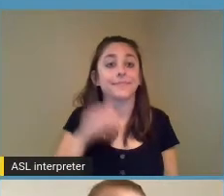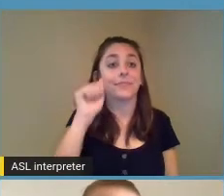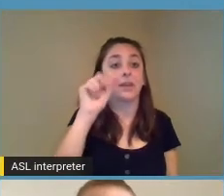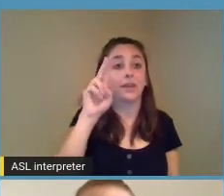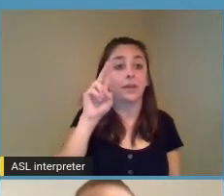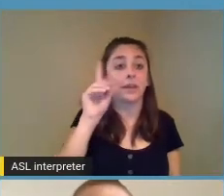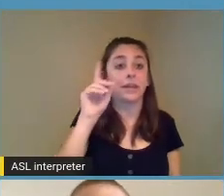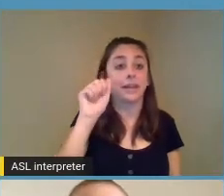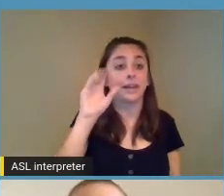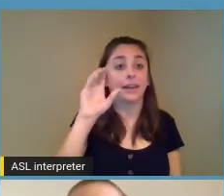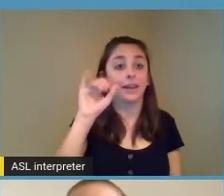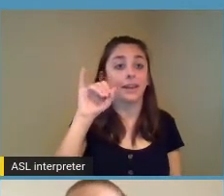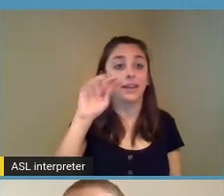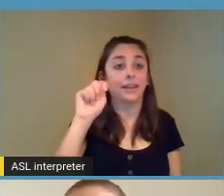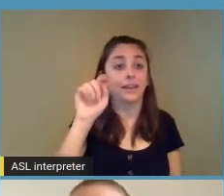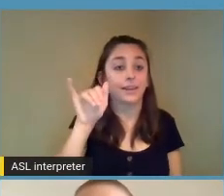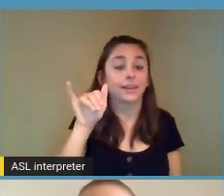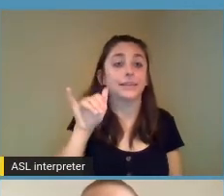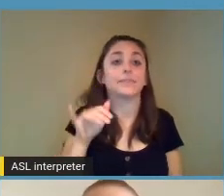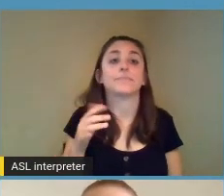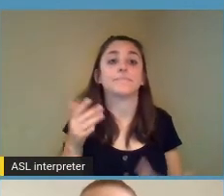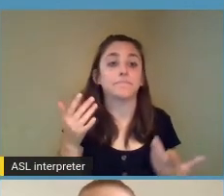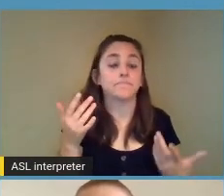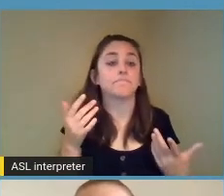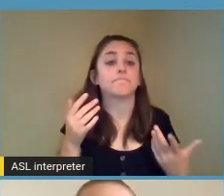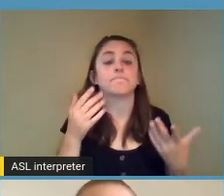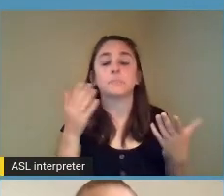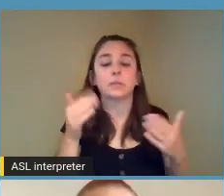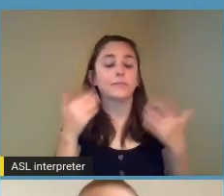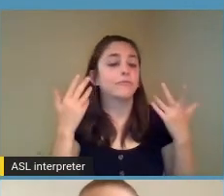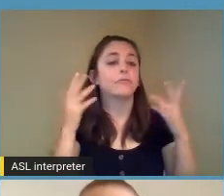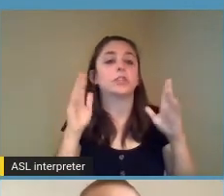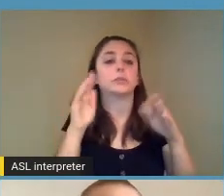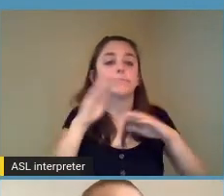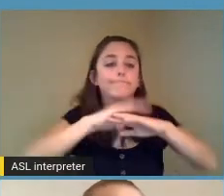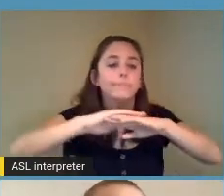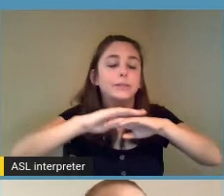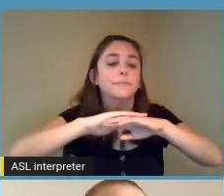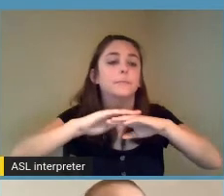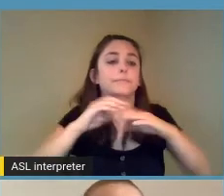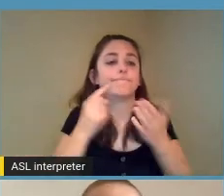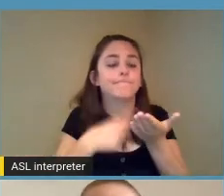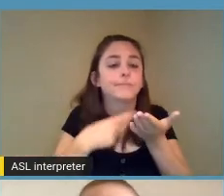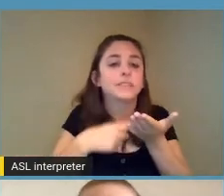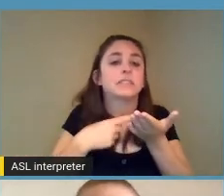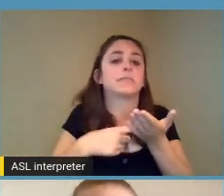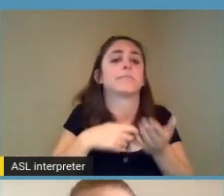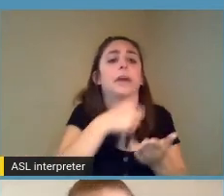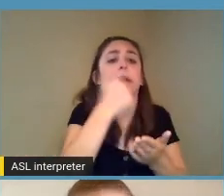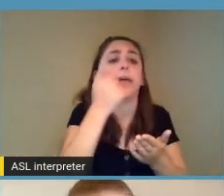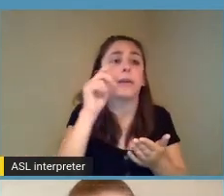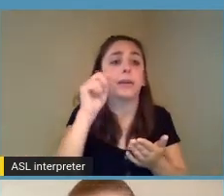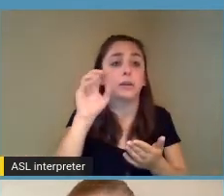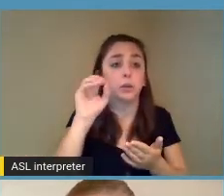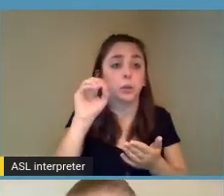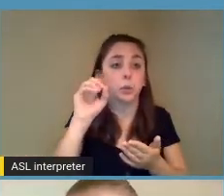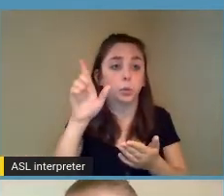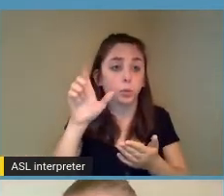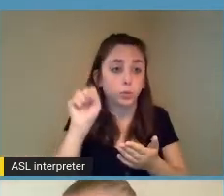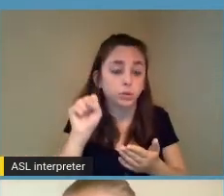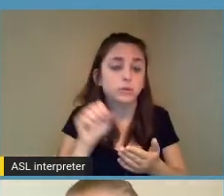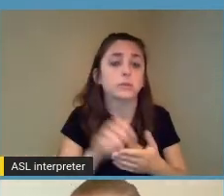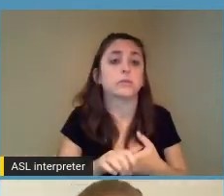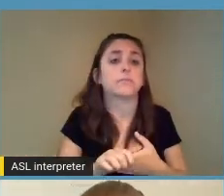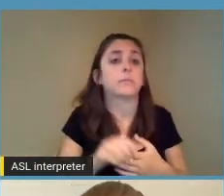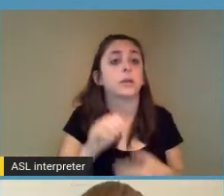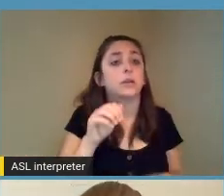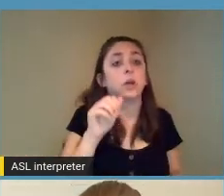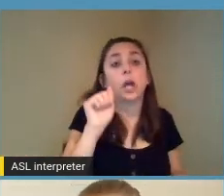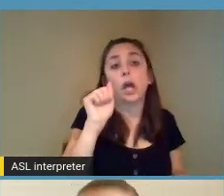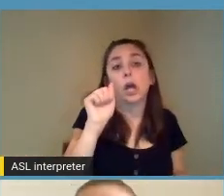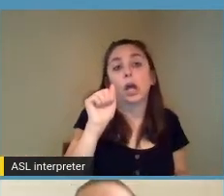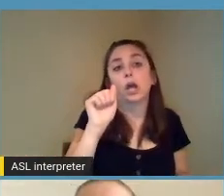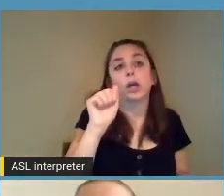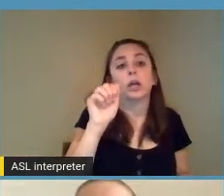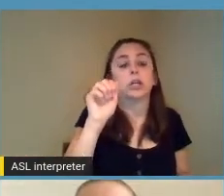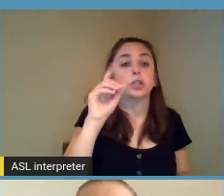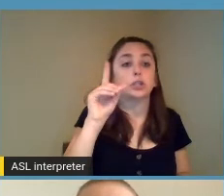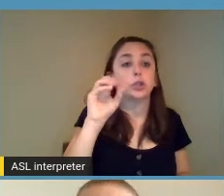and Descript. Now of course there are also lots of other tools like Adobe Audition. Like